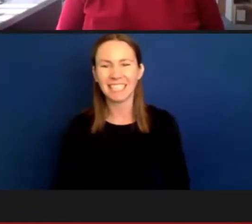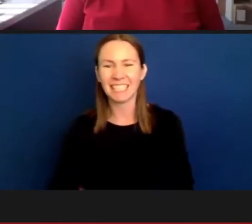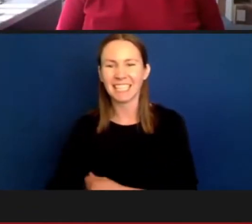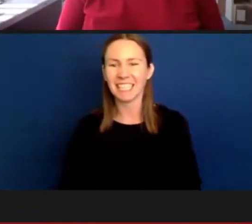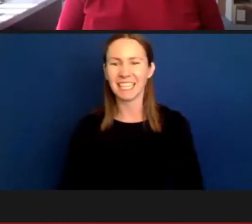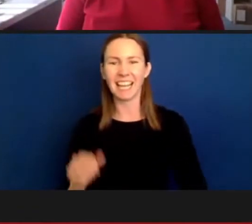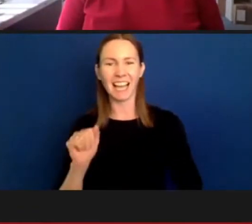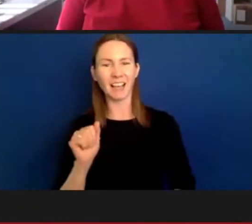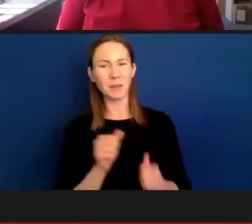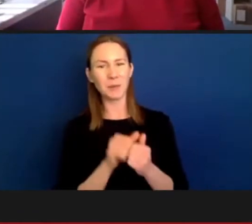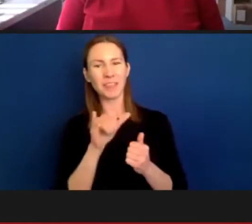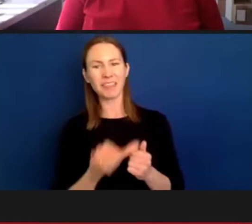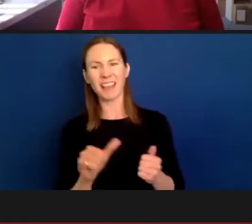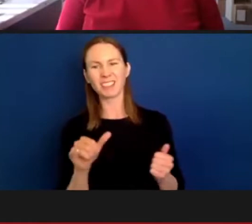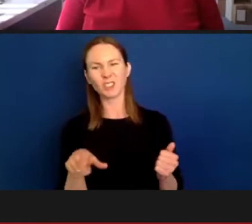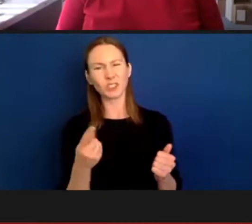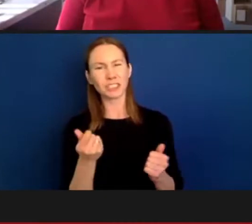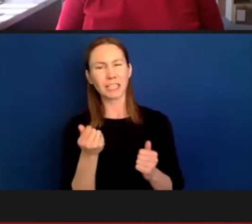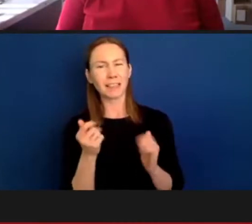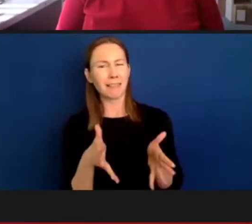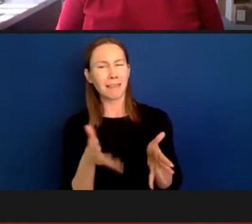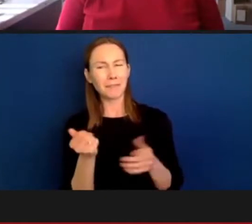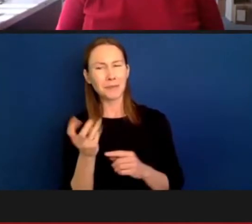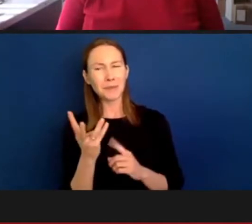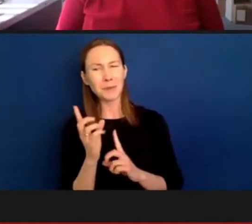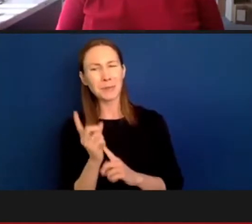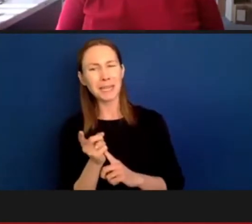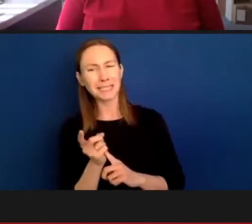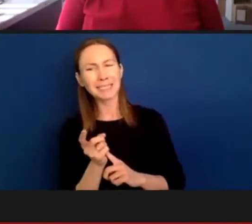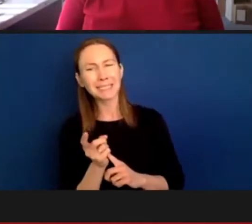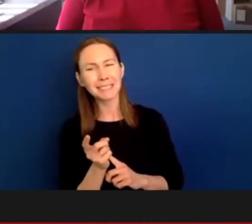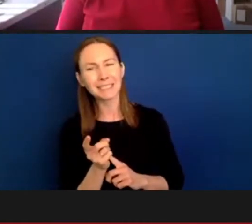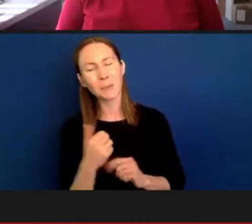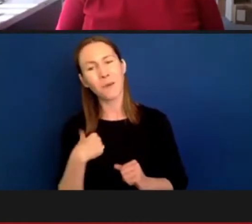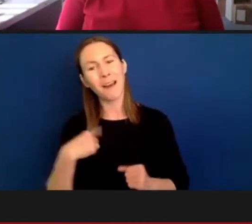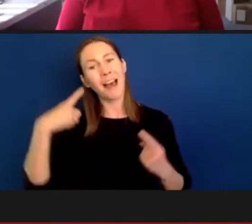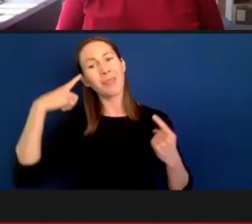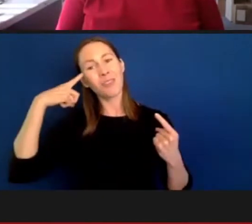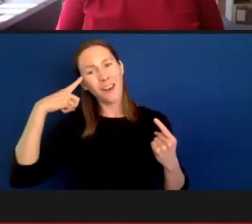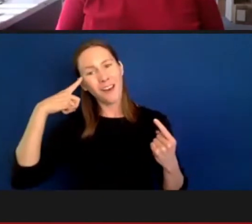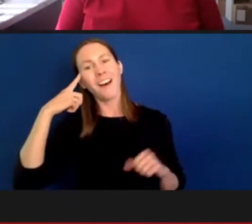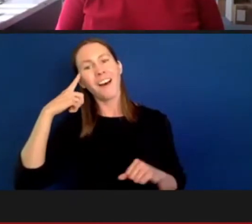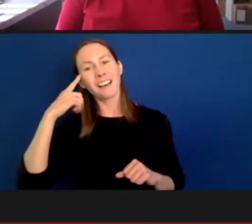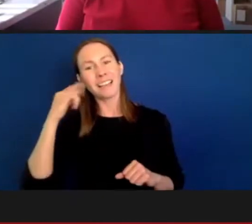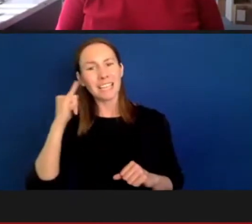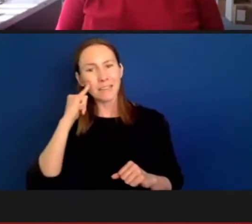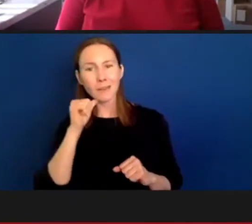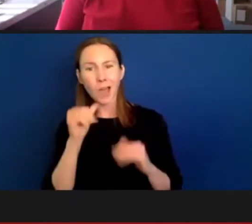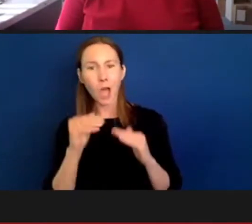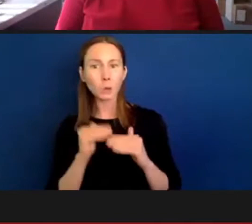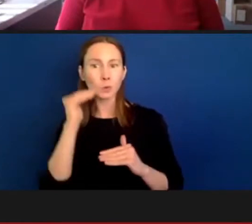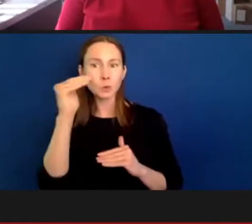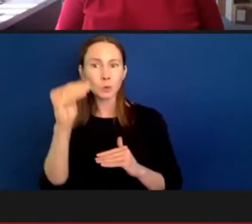And with that, we just have a few minutes left, so I thought if it's not too ambitious